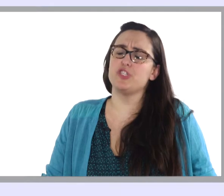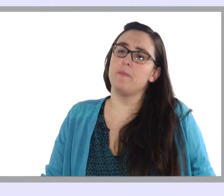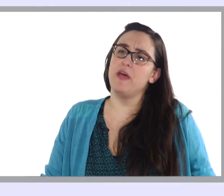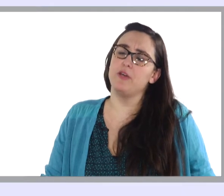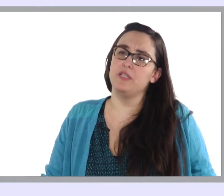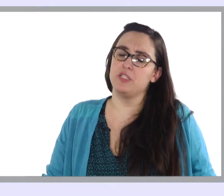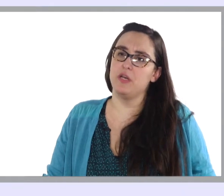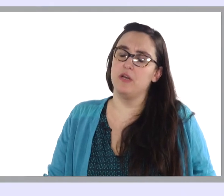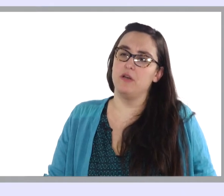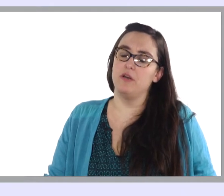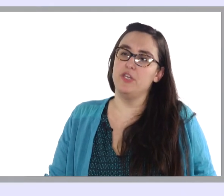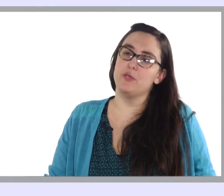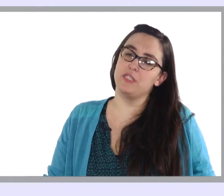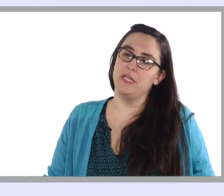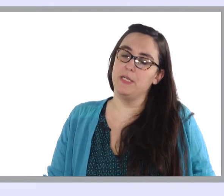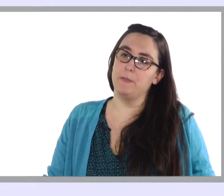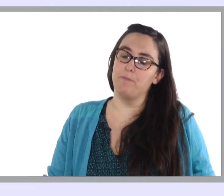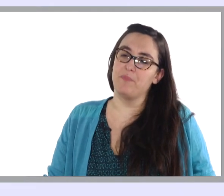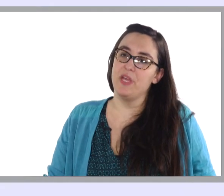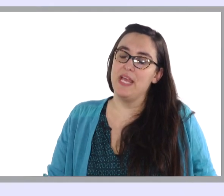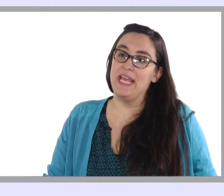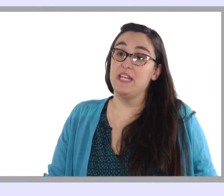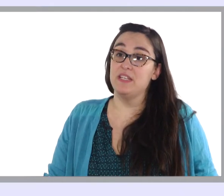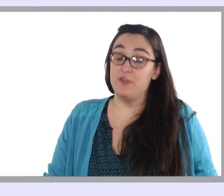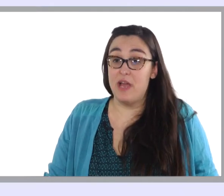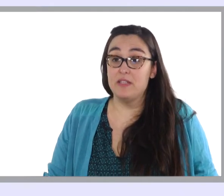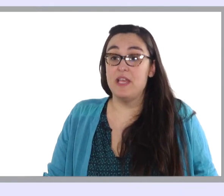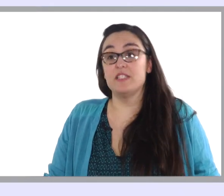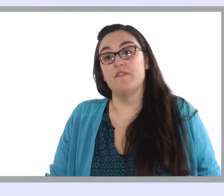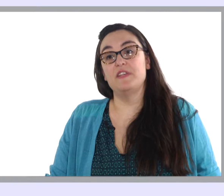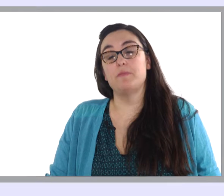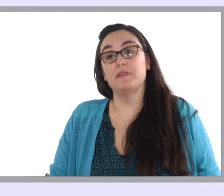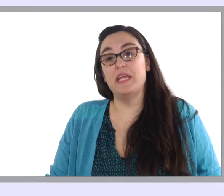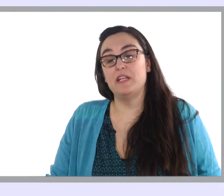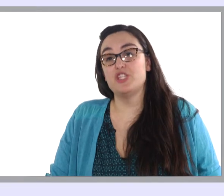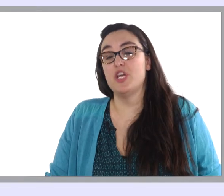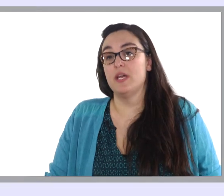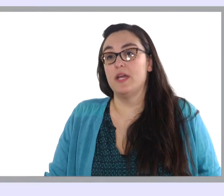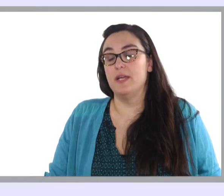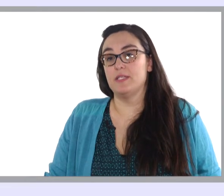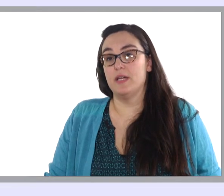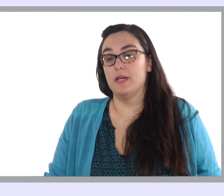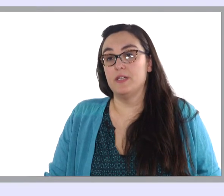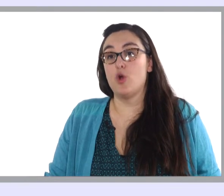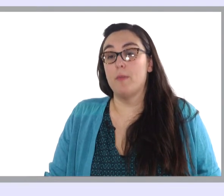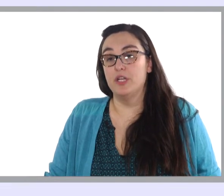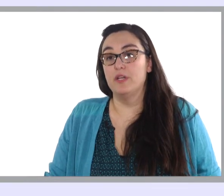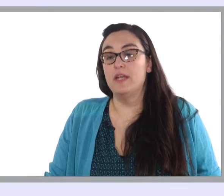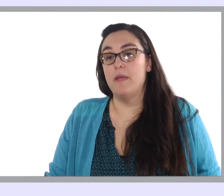Rochester Method is used in the USA and Visible English is the common name